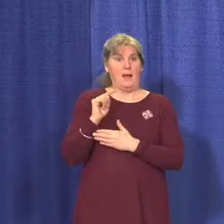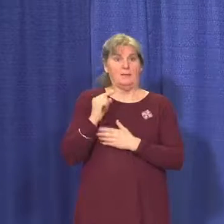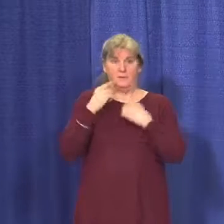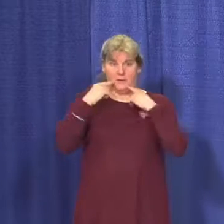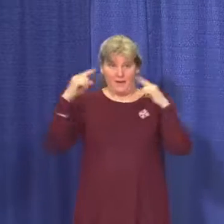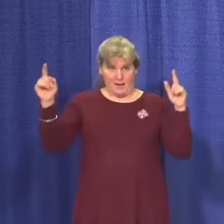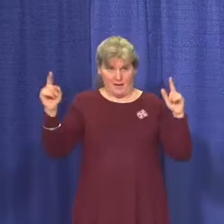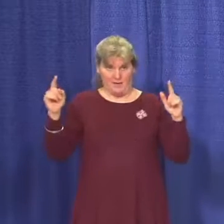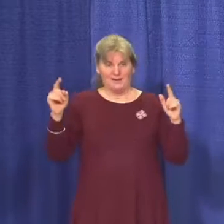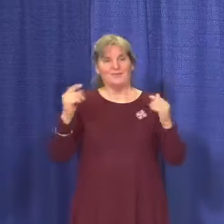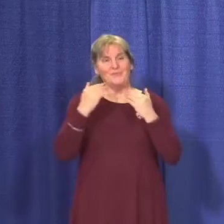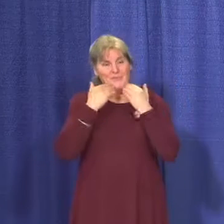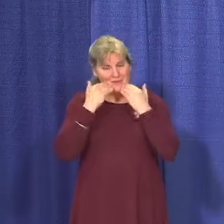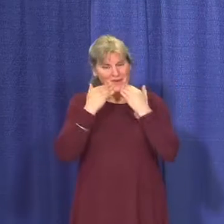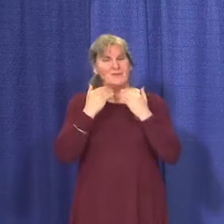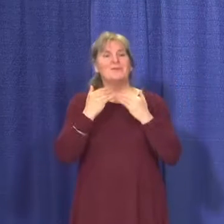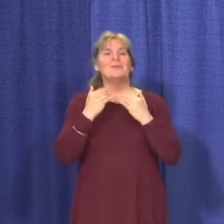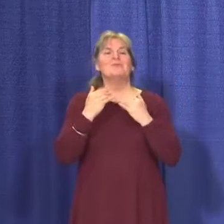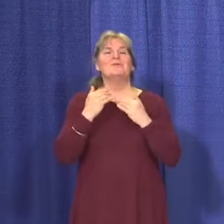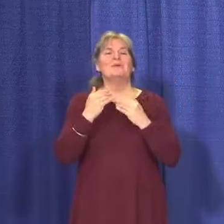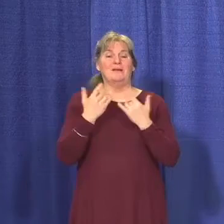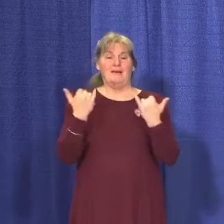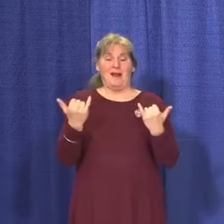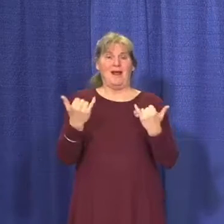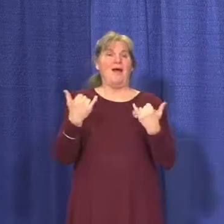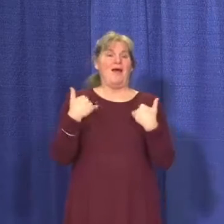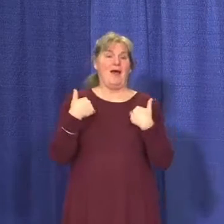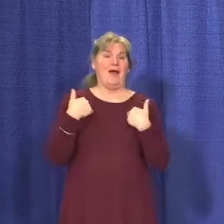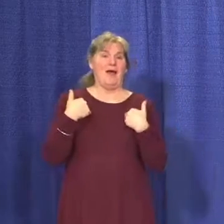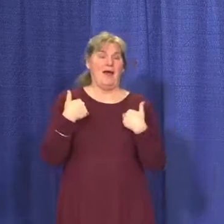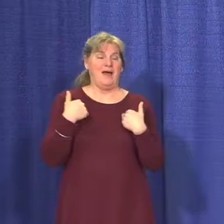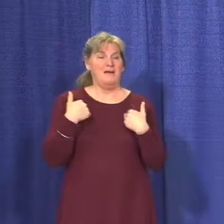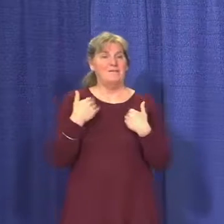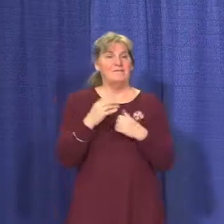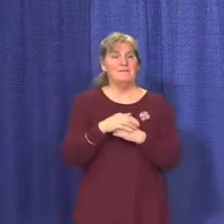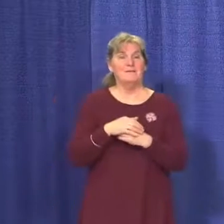this funding. We have on the market now in